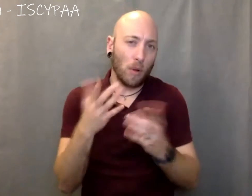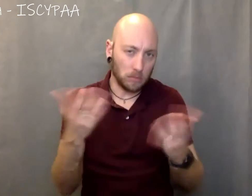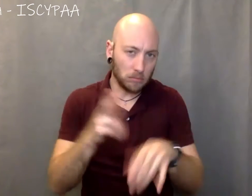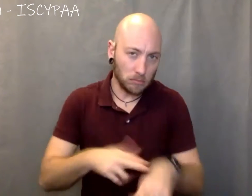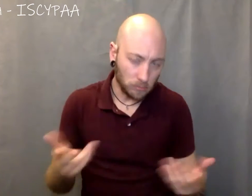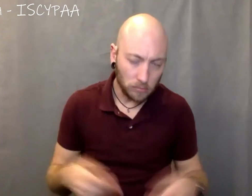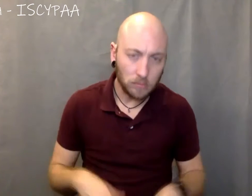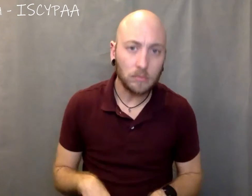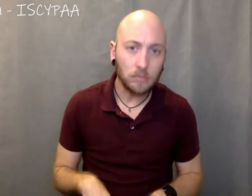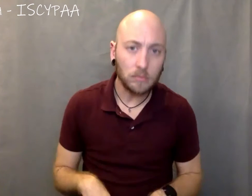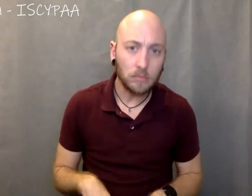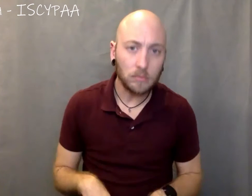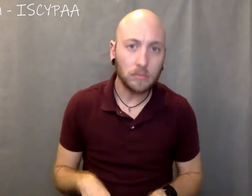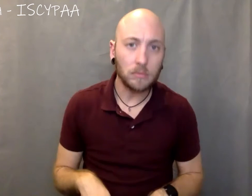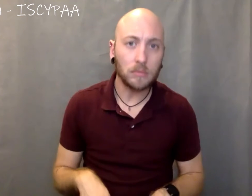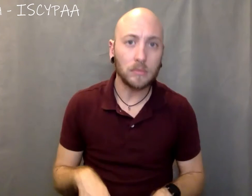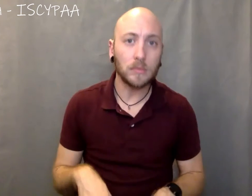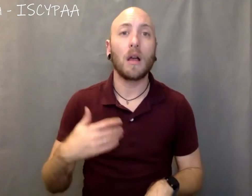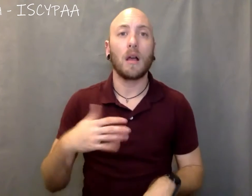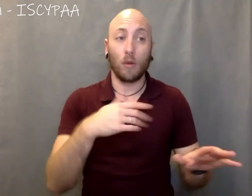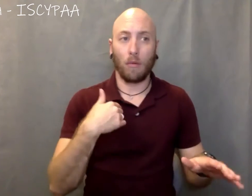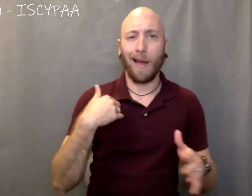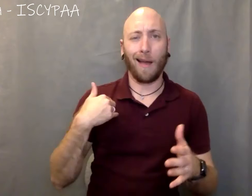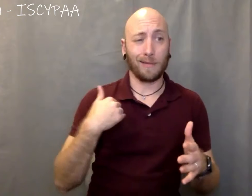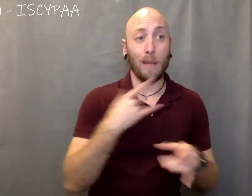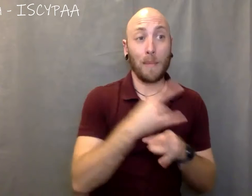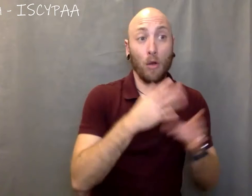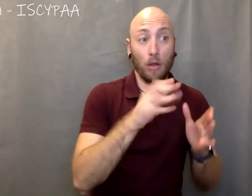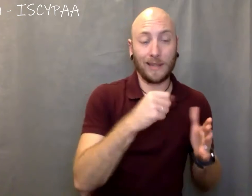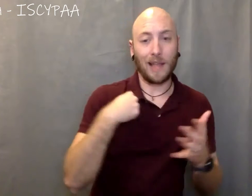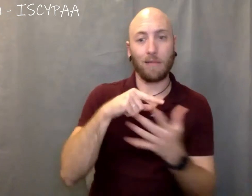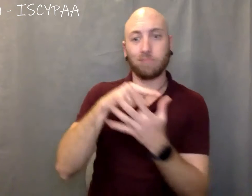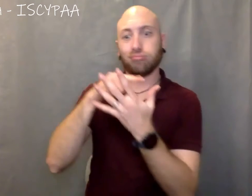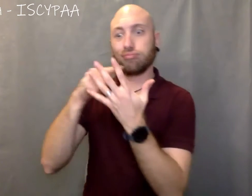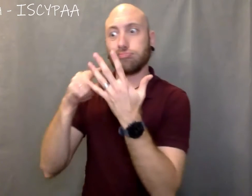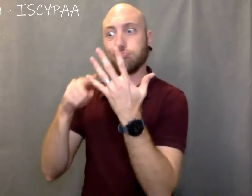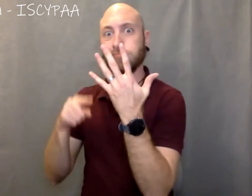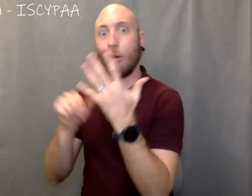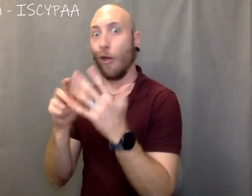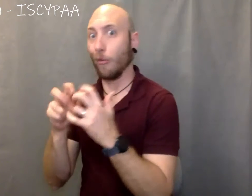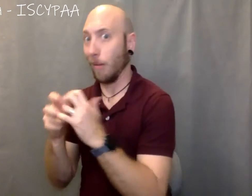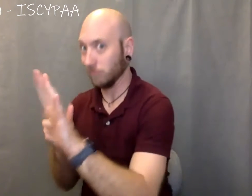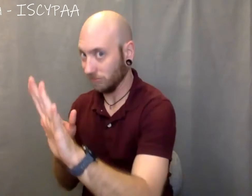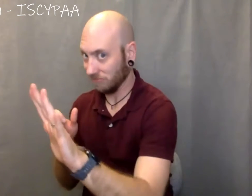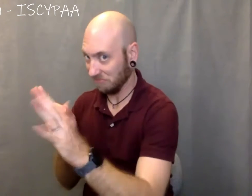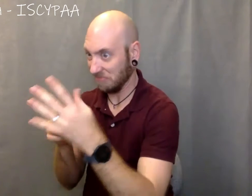have a whole slew of other issues you know if you want to know, you know, private message me We'll talk about it sometime but like